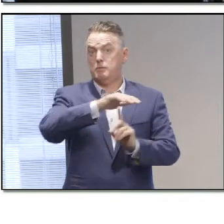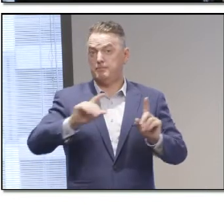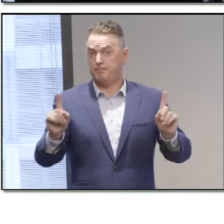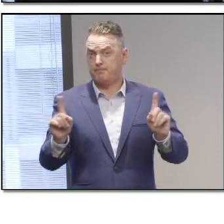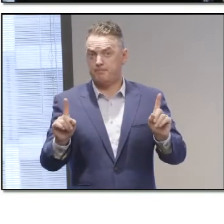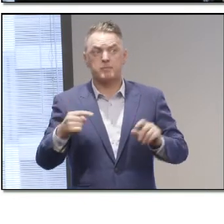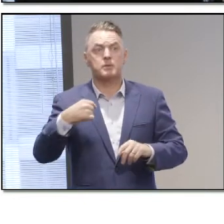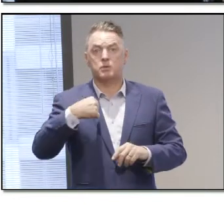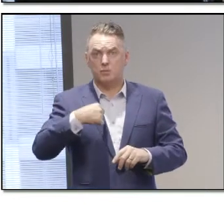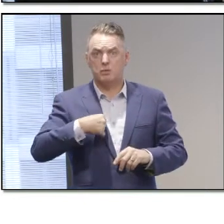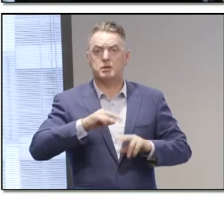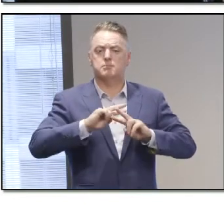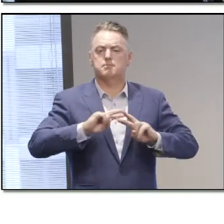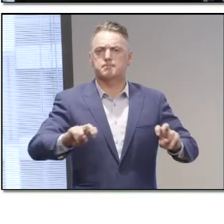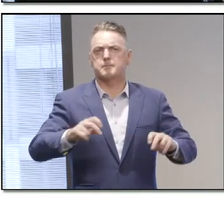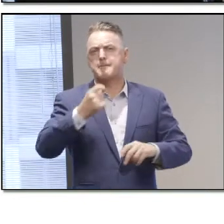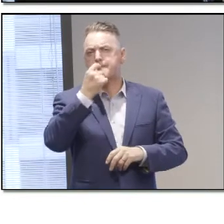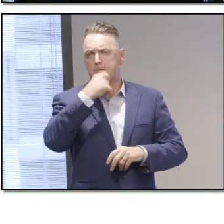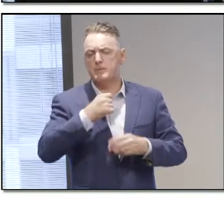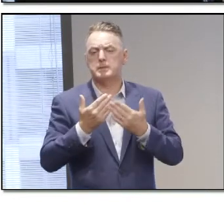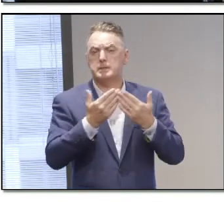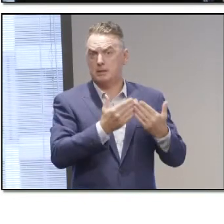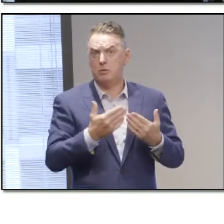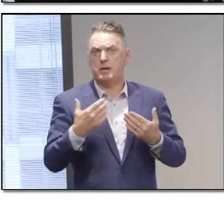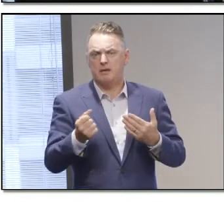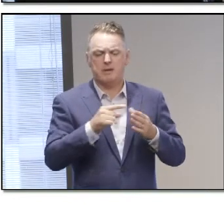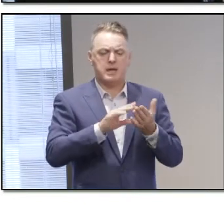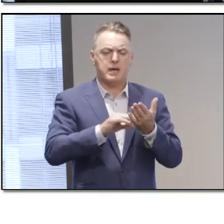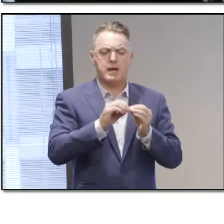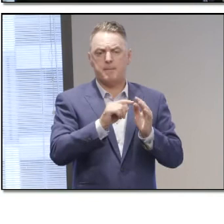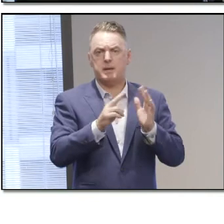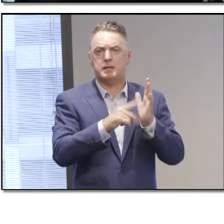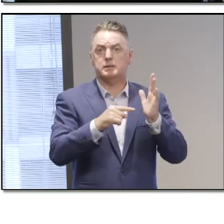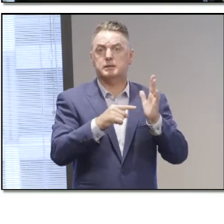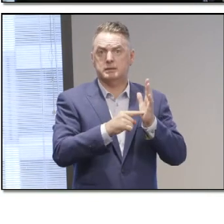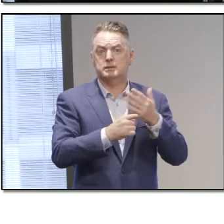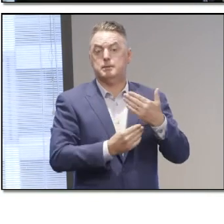actually undertaken a couple of studies, we're doing an ambient emerging contaminants assessment